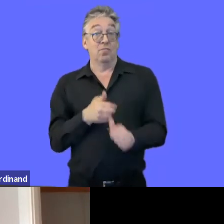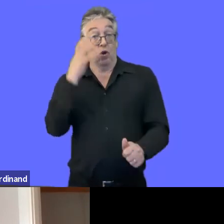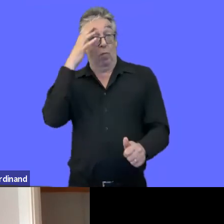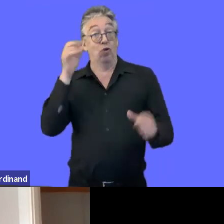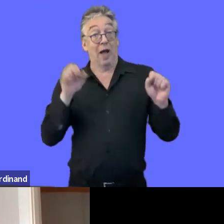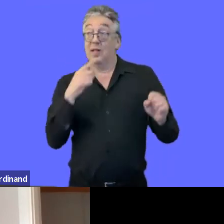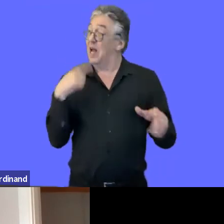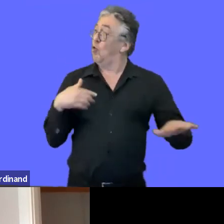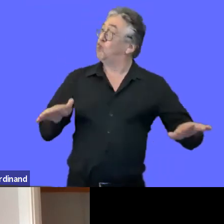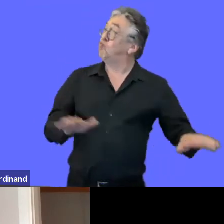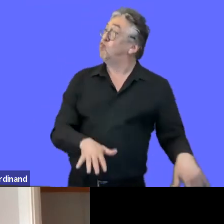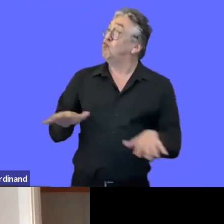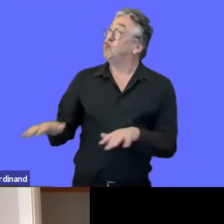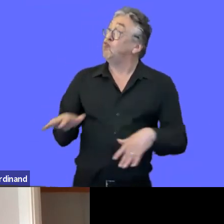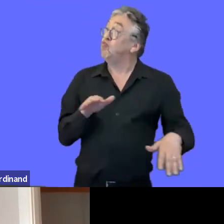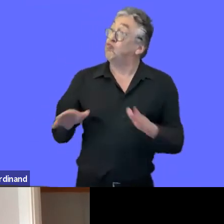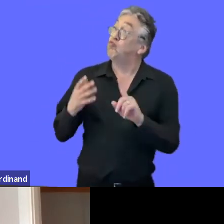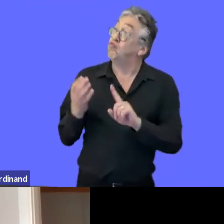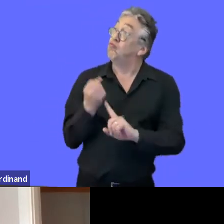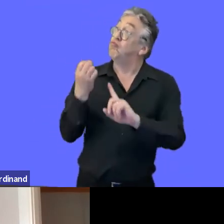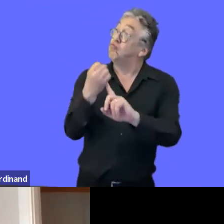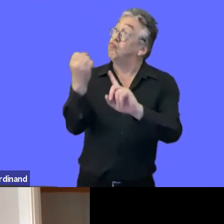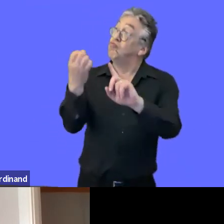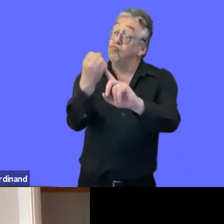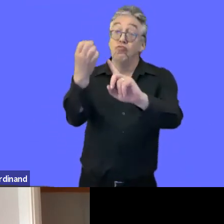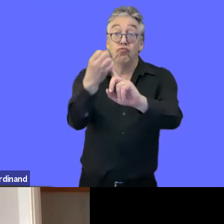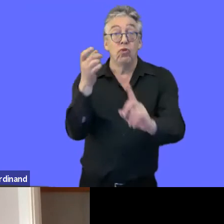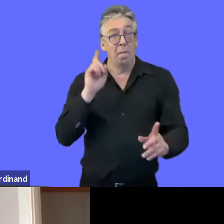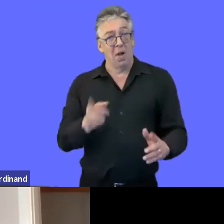that is states are not required to immediately implement these rights.